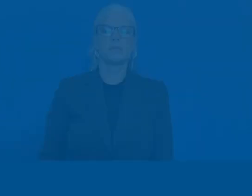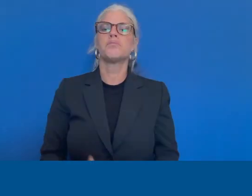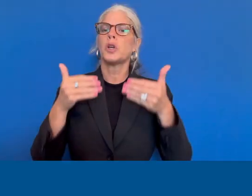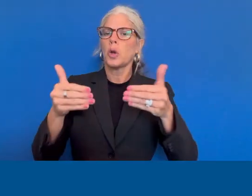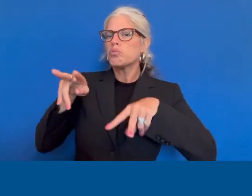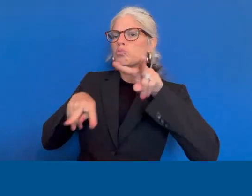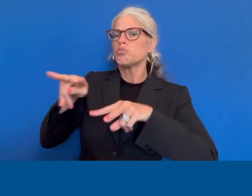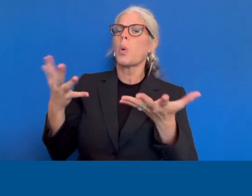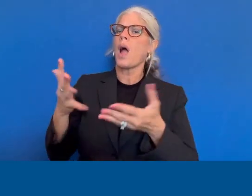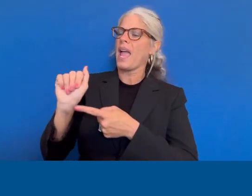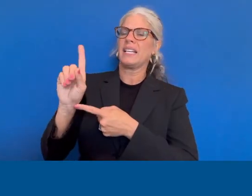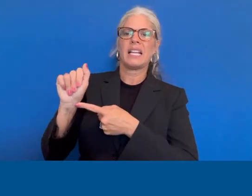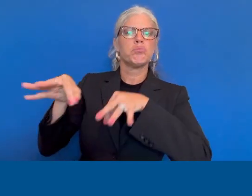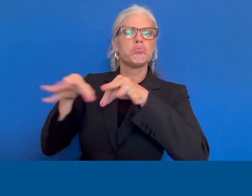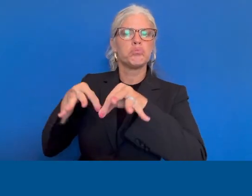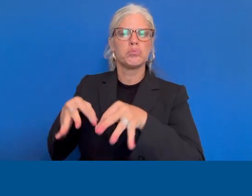Let's take a quick look at what the ADA covers.